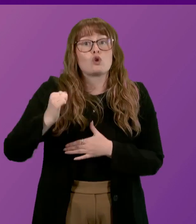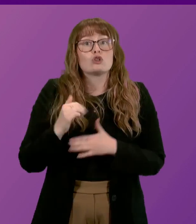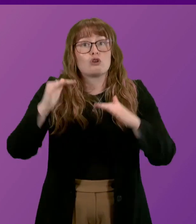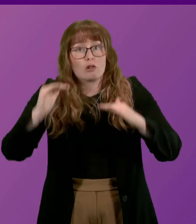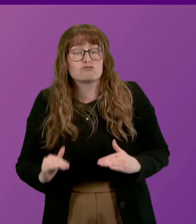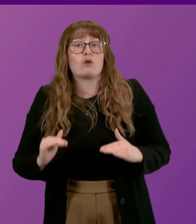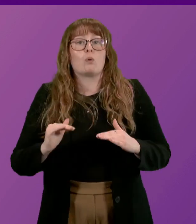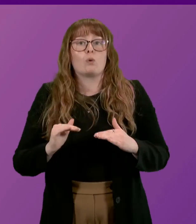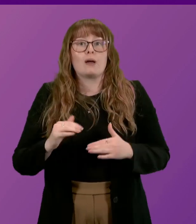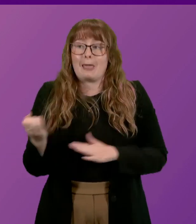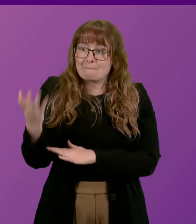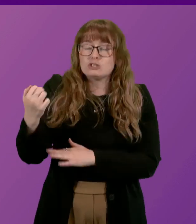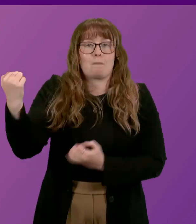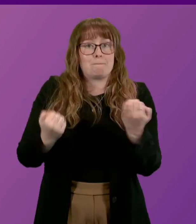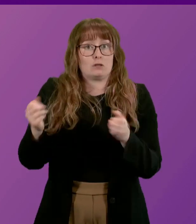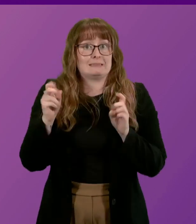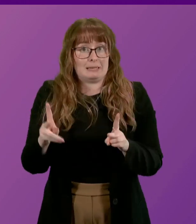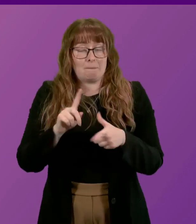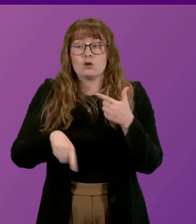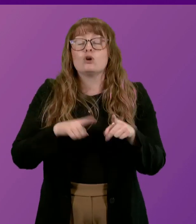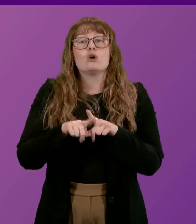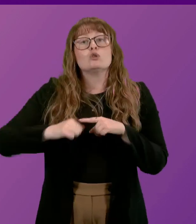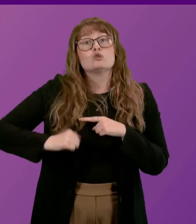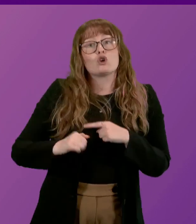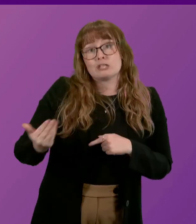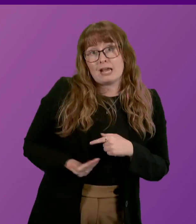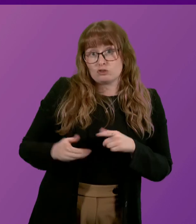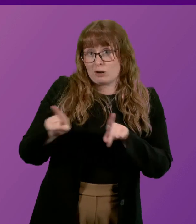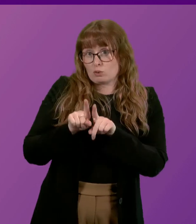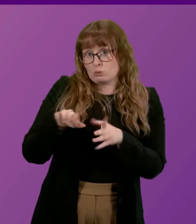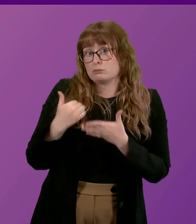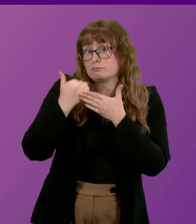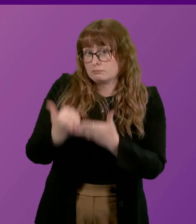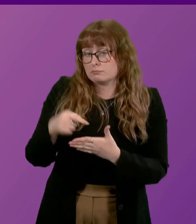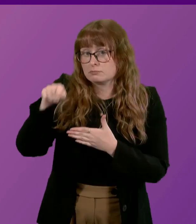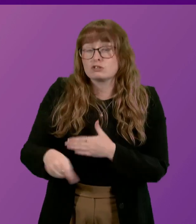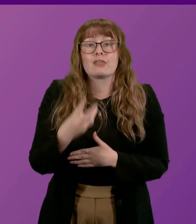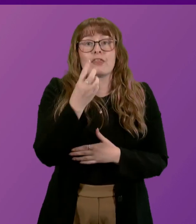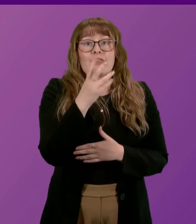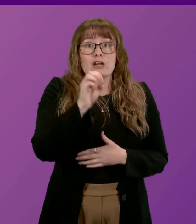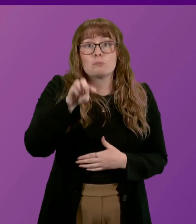scheme. Scottish Enterprise has also supported Alexander Dennis with £30.3 million in research